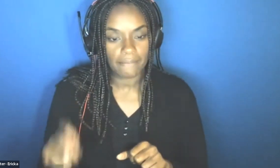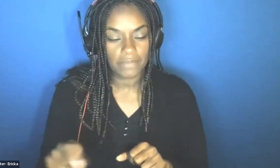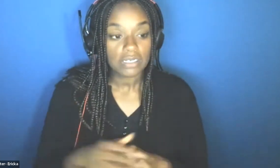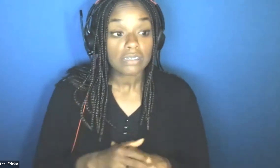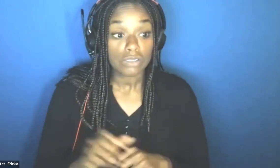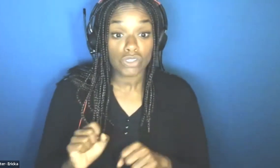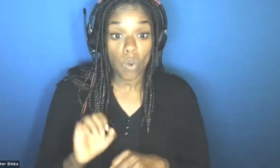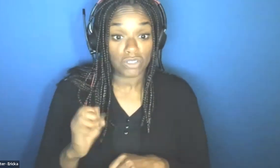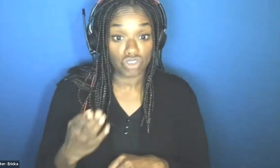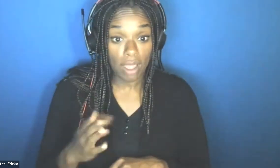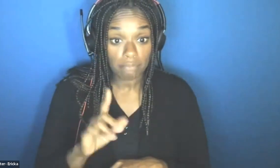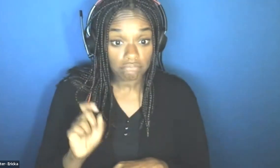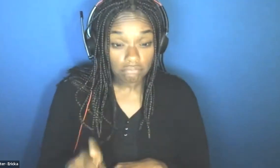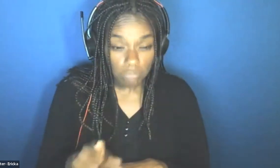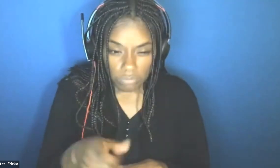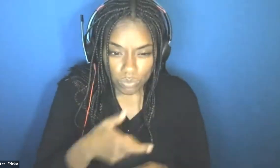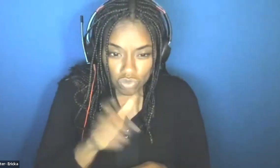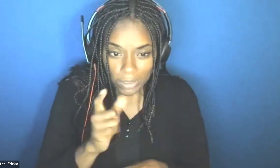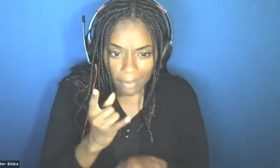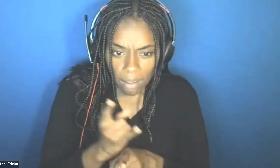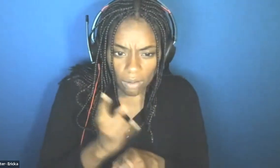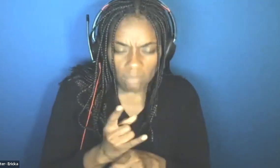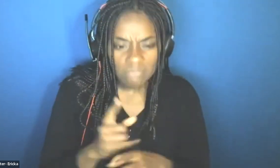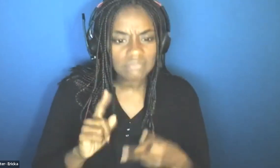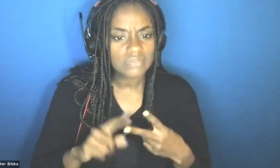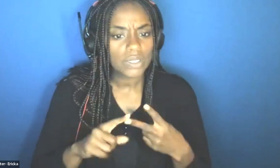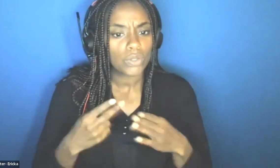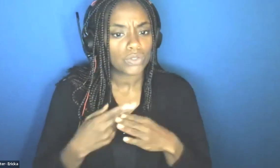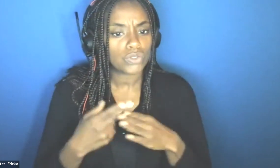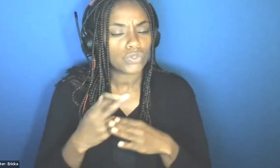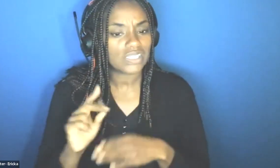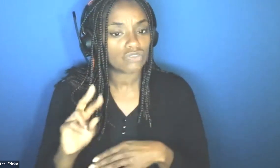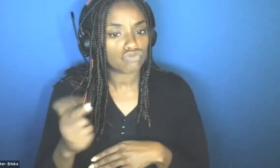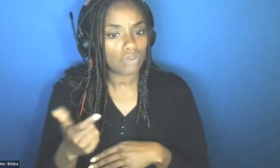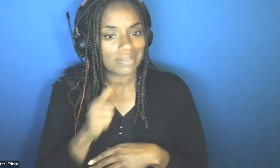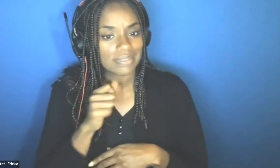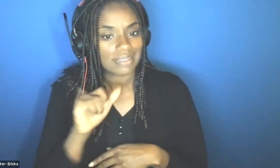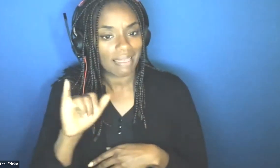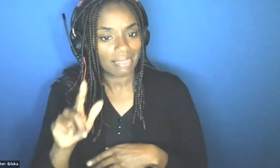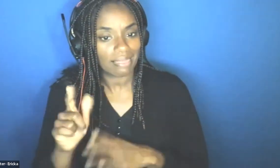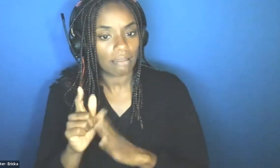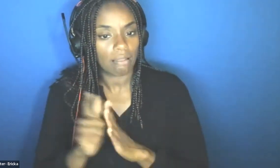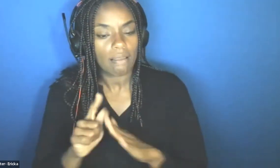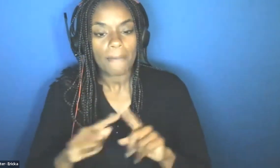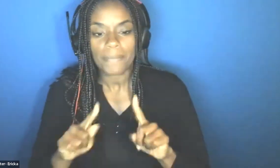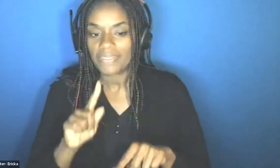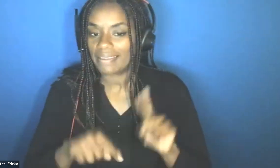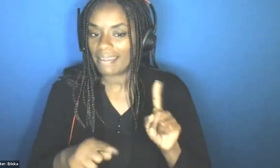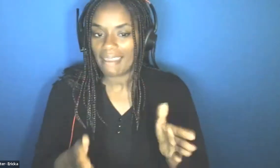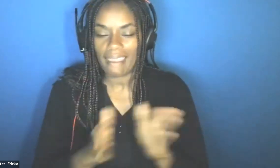Well, in regard to substance abuse disorders or alcohol use disorders, if an employer has a reasonable belief based on objective evidence that somebody's ability to perform the essential function of the job would be impaired by a medical condition, or an employee's medical condition could result in a direct threat to themselves, their co-workers or to the general public.